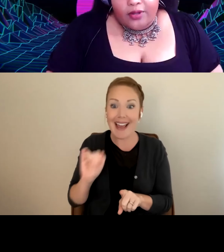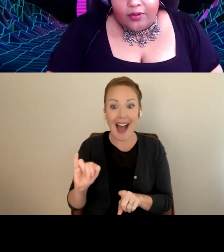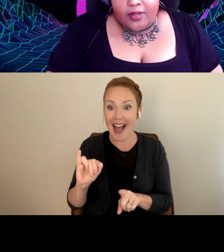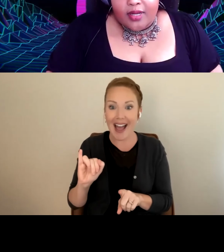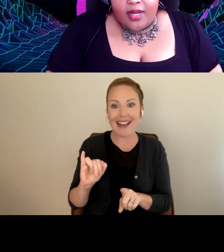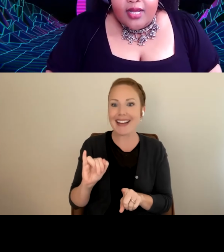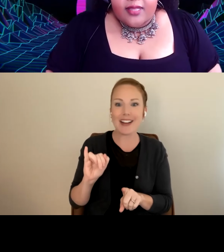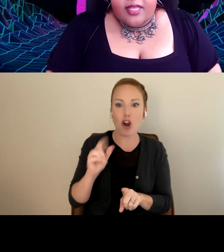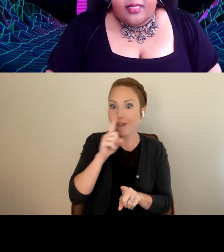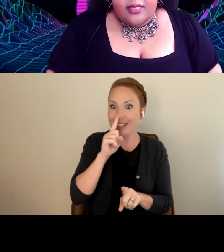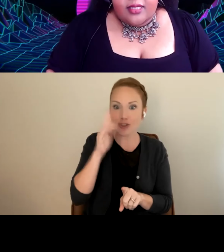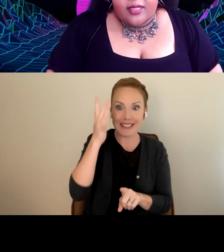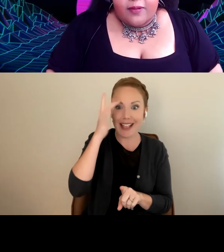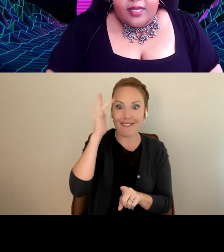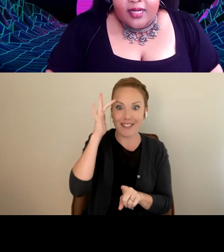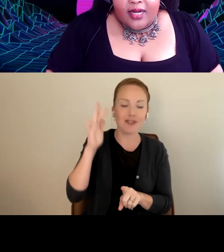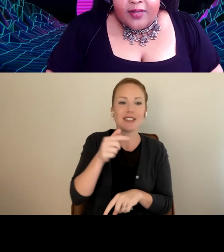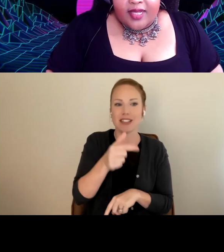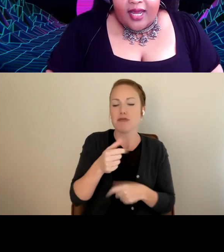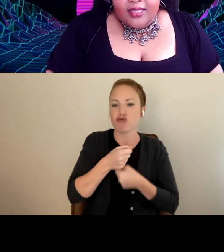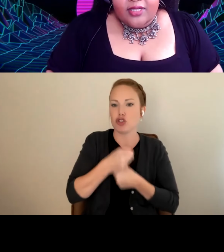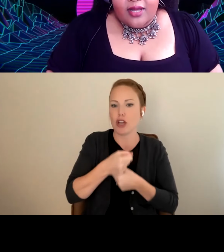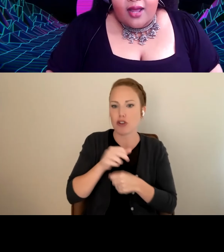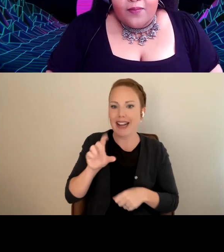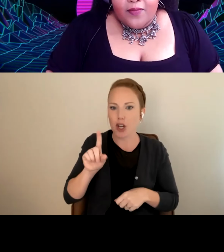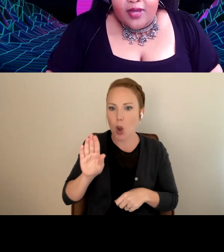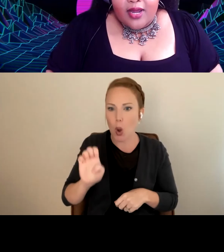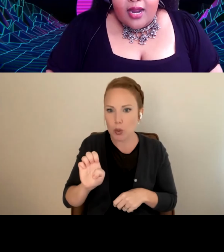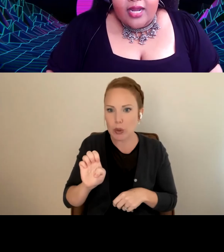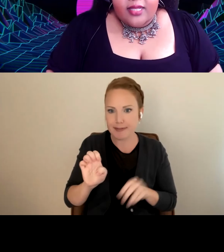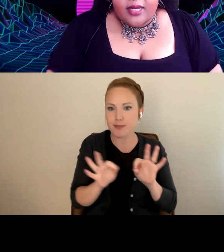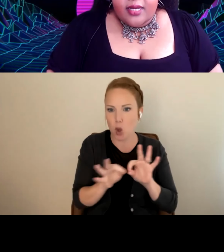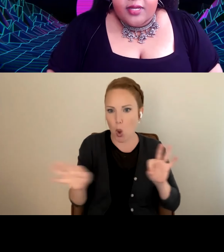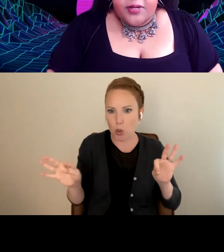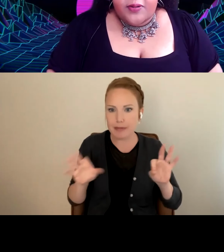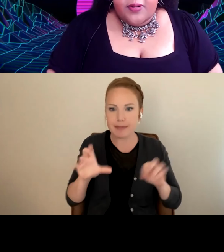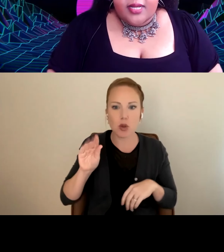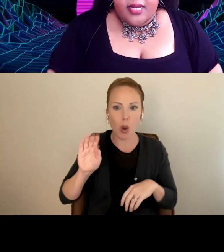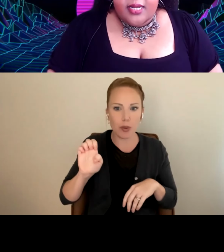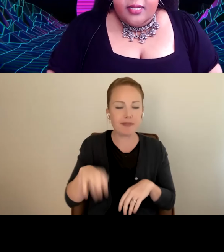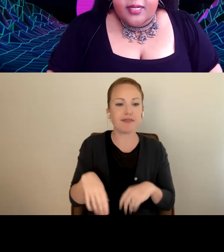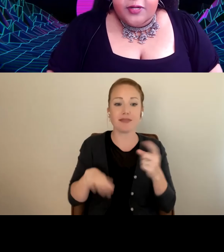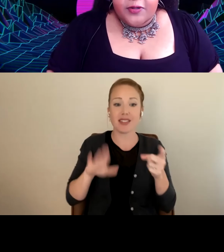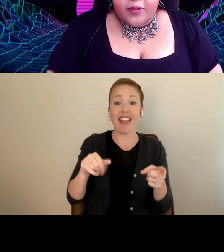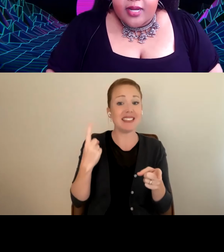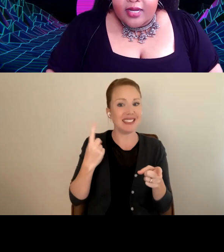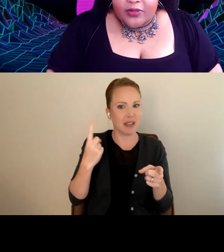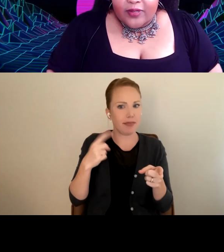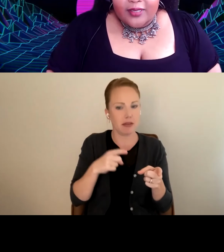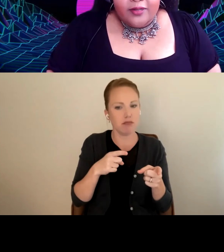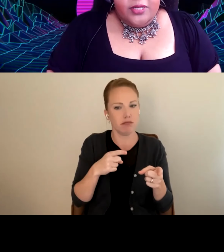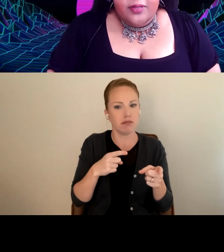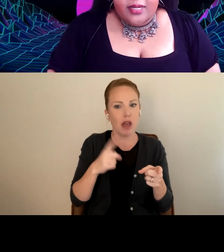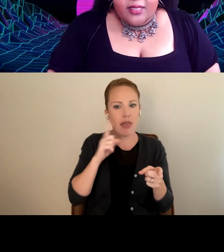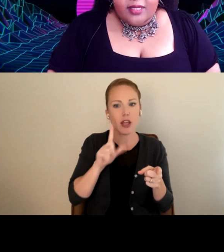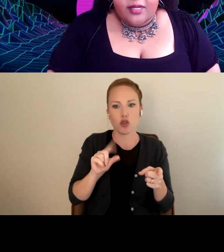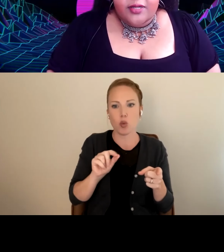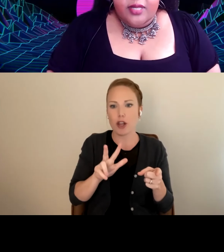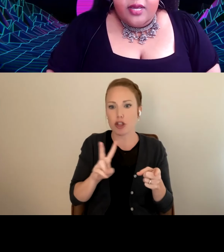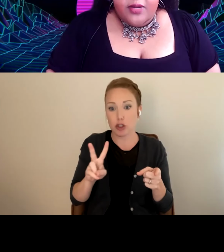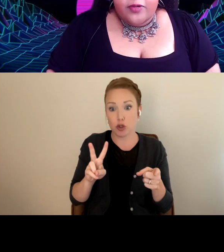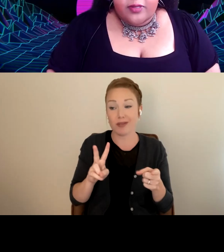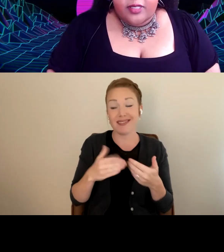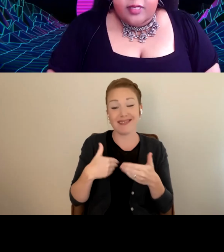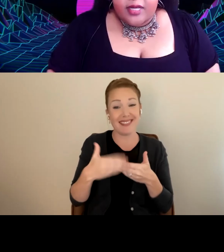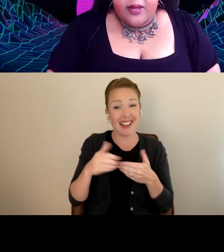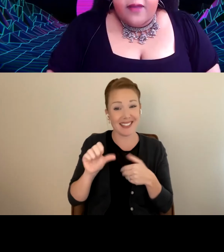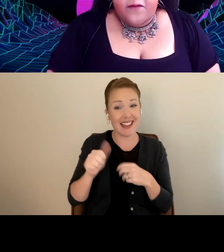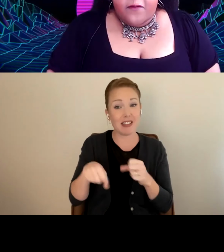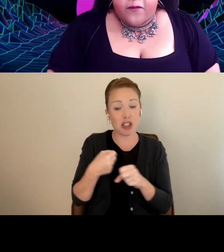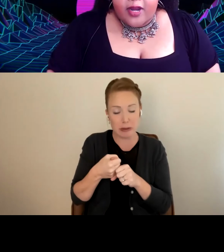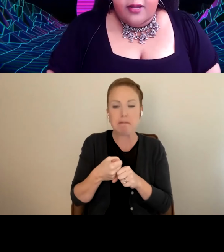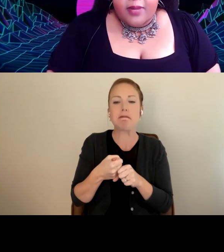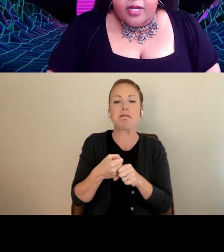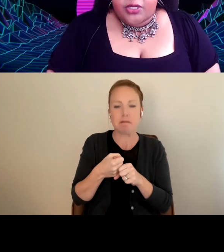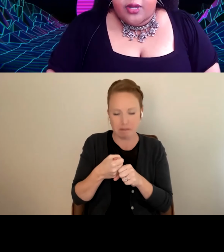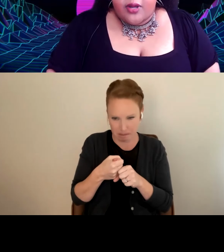code. This is something that in 2032, and the next ten years, we will see very much